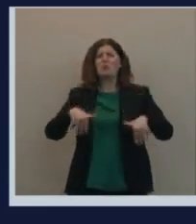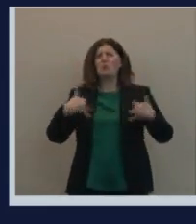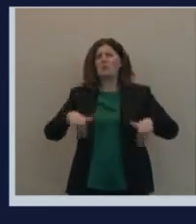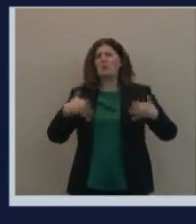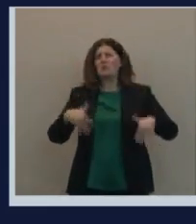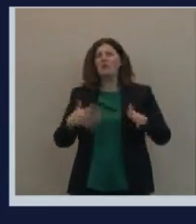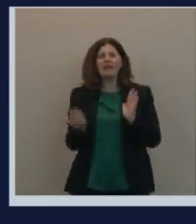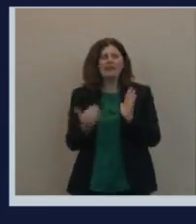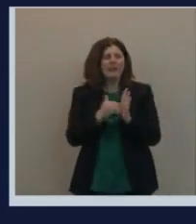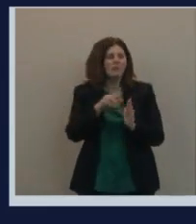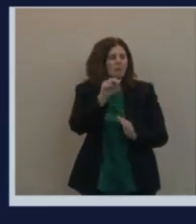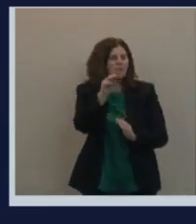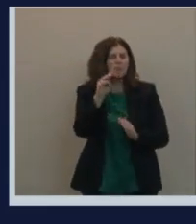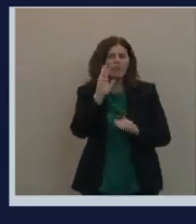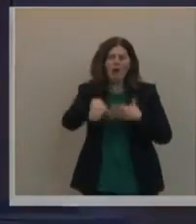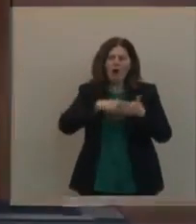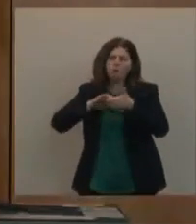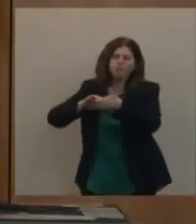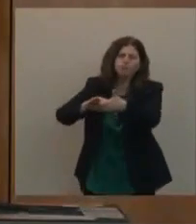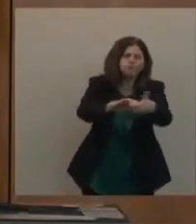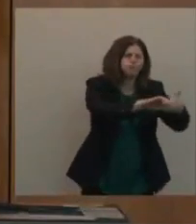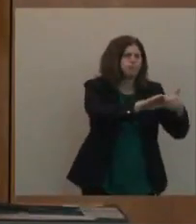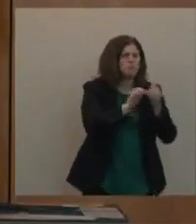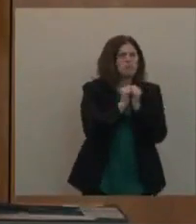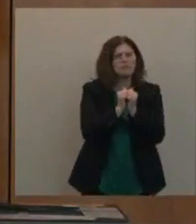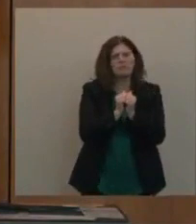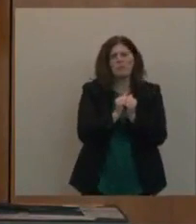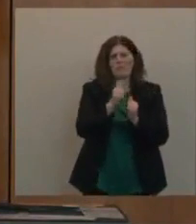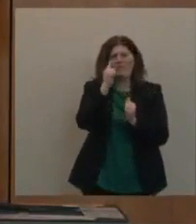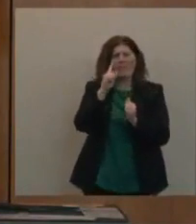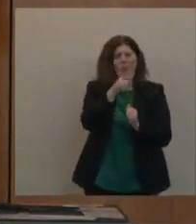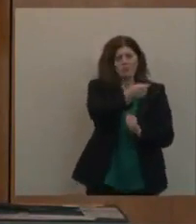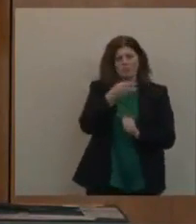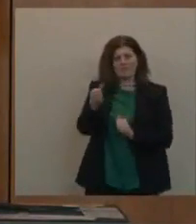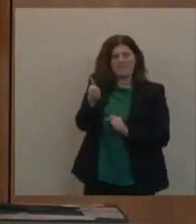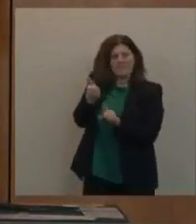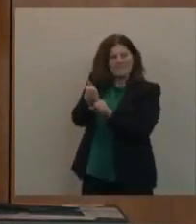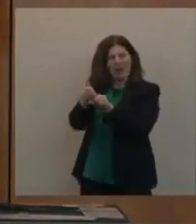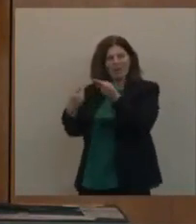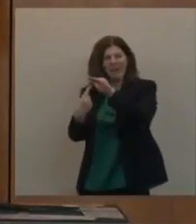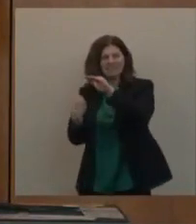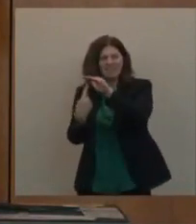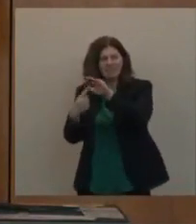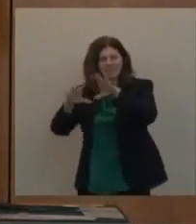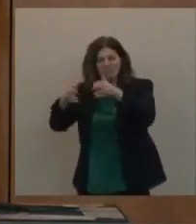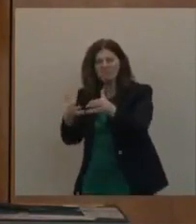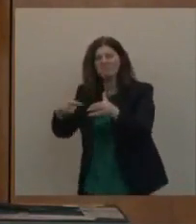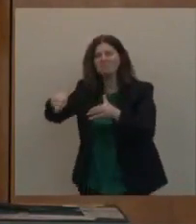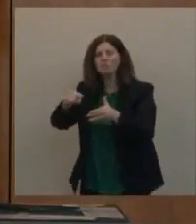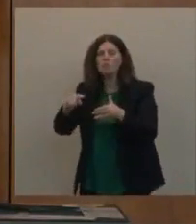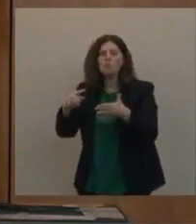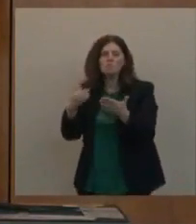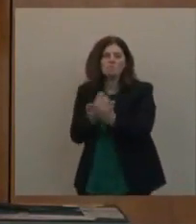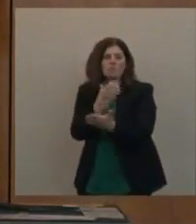WE KNOW THAT BEING REMOVED AND ISOLATED FROM YOUR FAMILY IS AN INCREDIBLE HARDSHIP AND SACRIFICE.